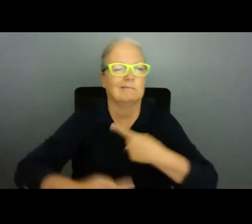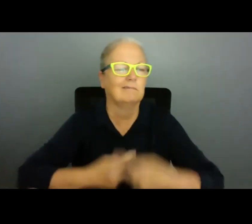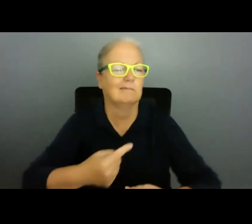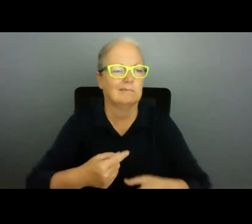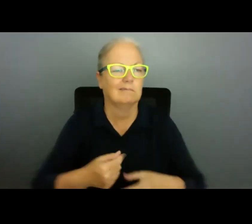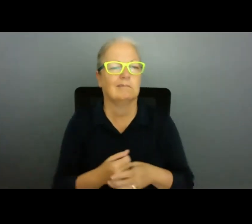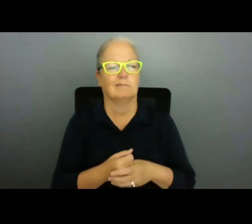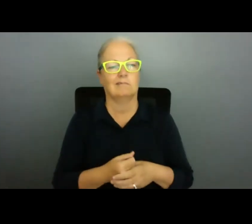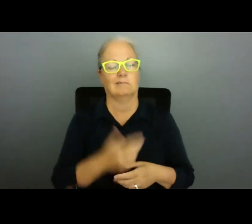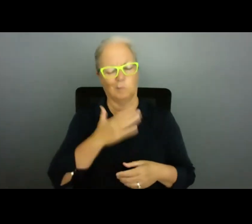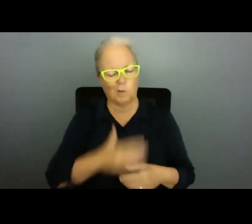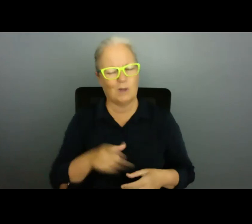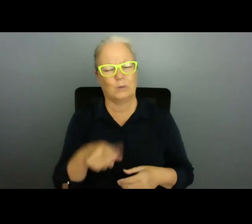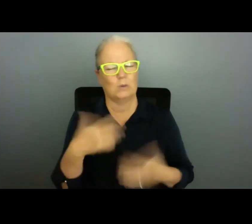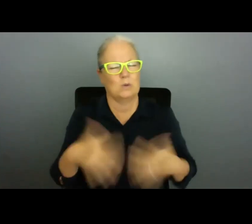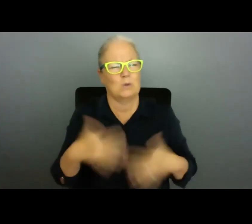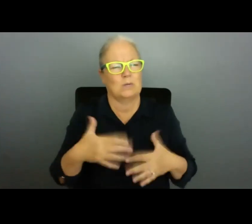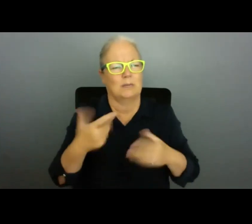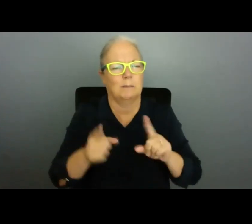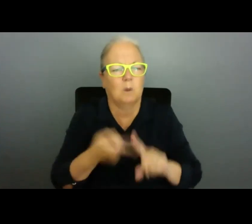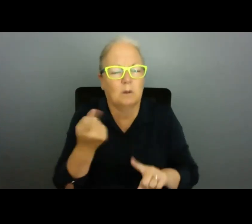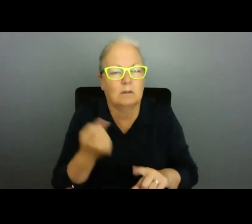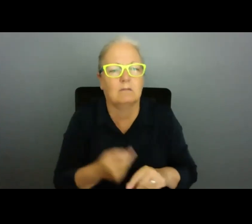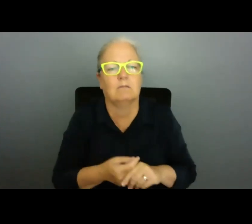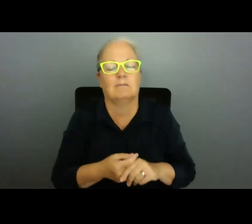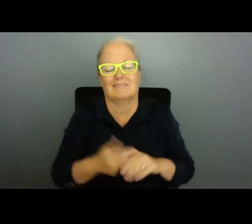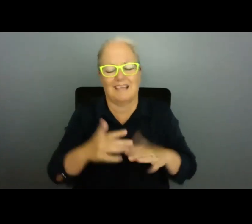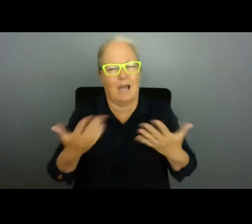and how they can engage with their communities to counter the effects